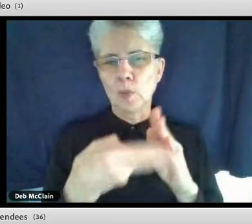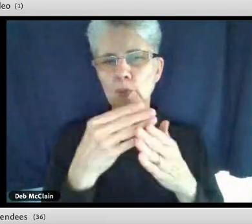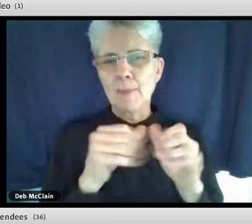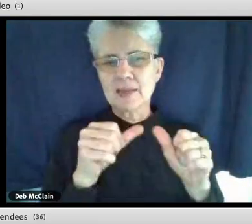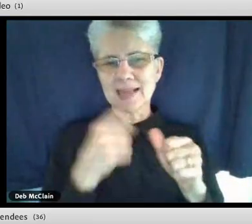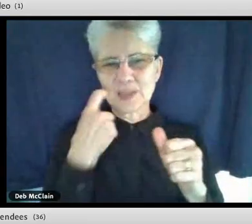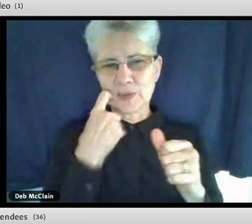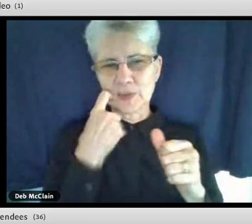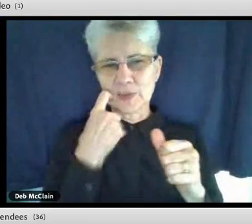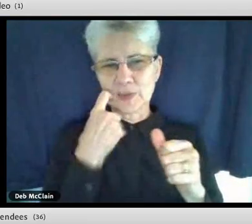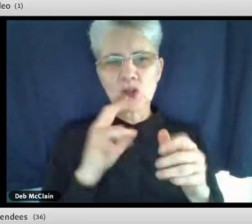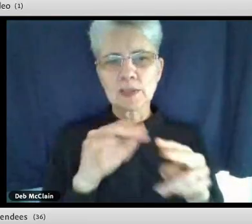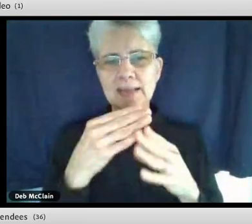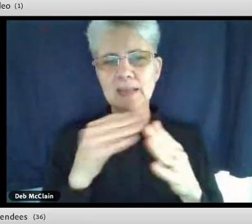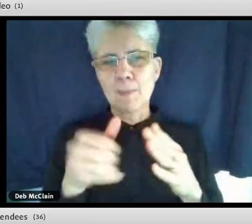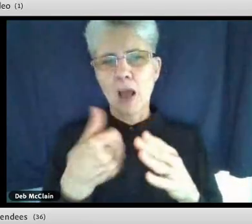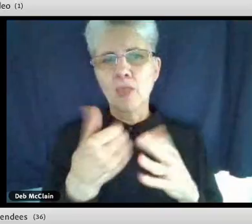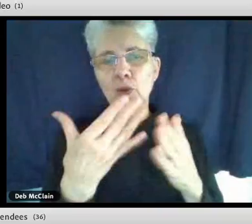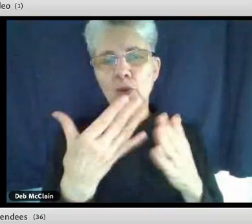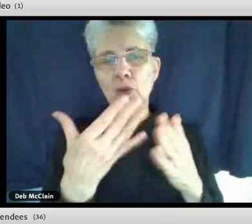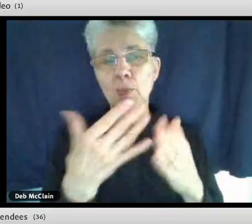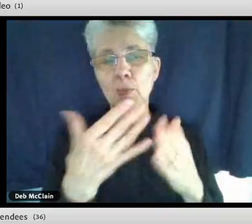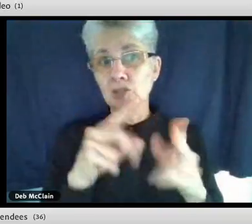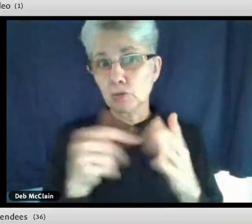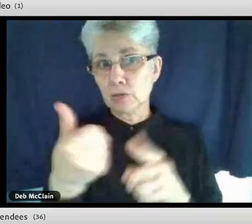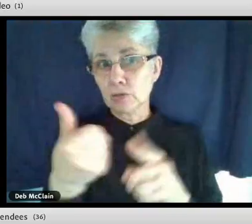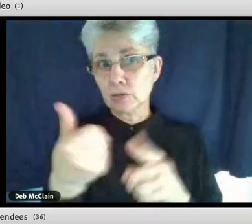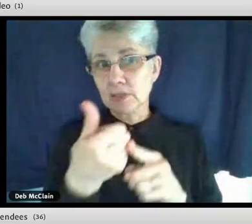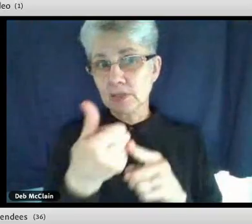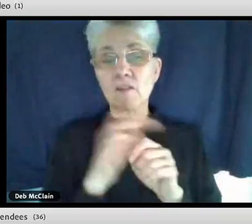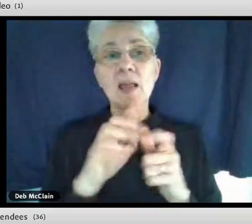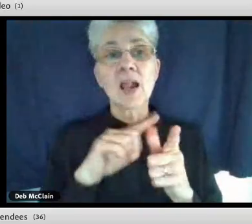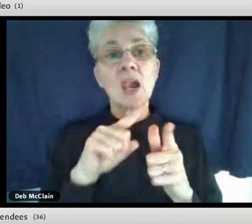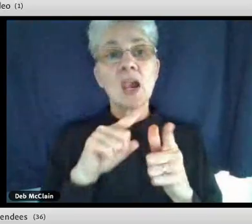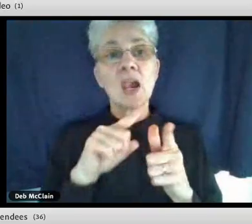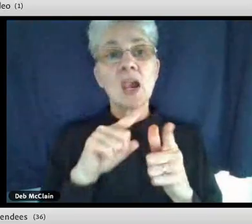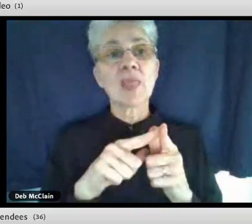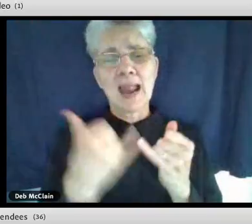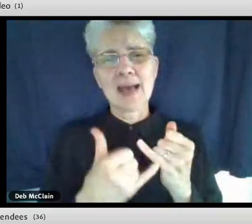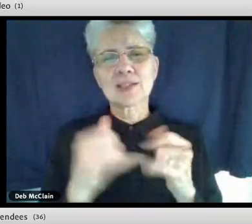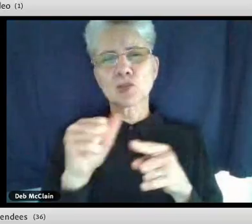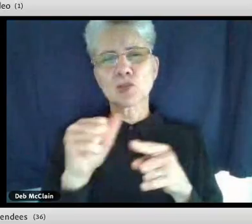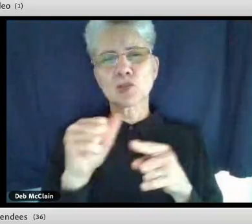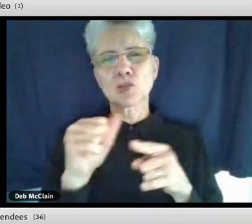Hello? Okay. So, again, this is just a quick review of some of the sites that we talked... looked at, a couple of other sites